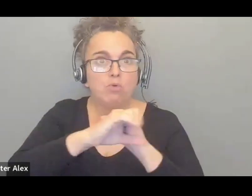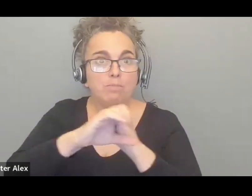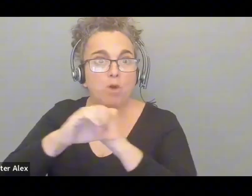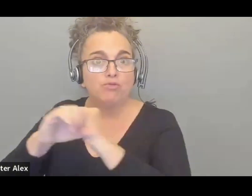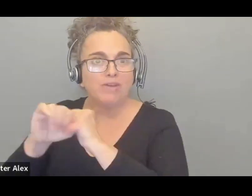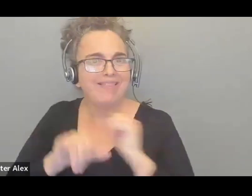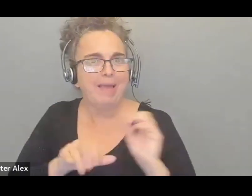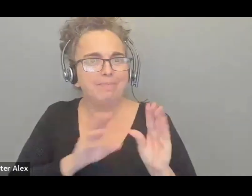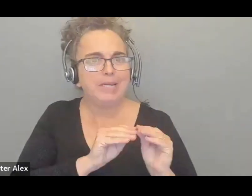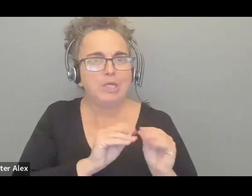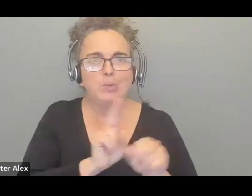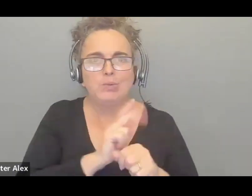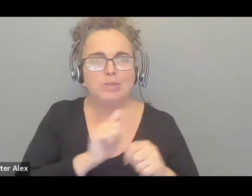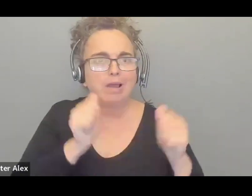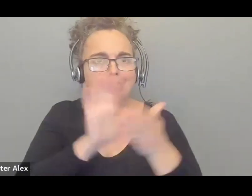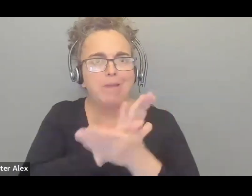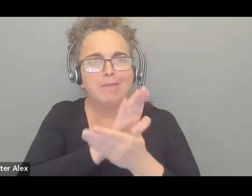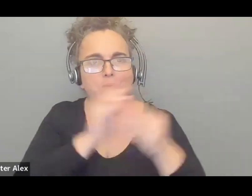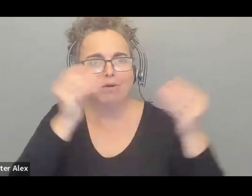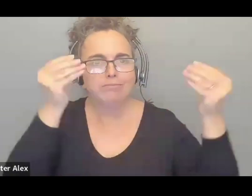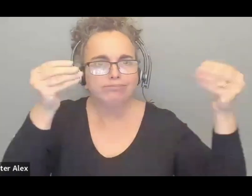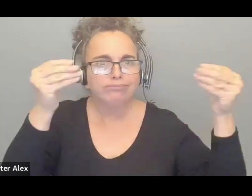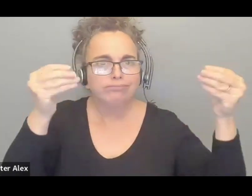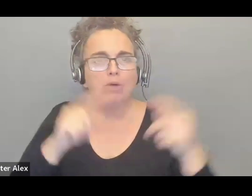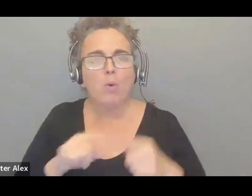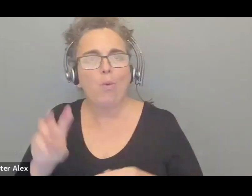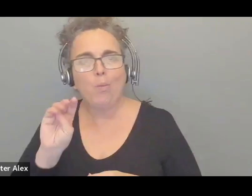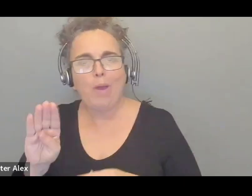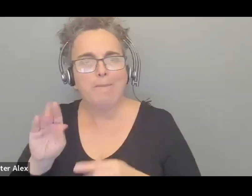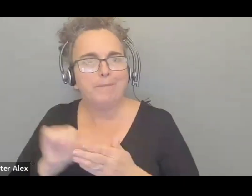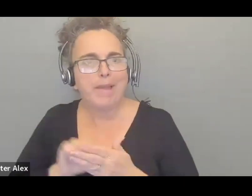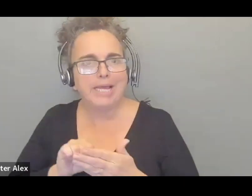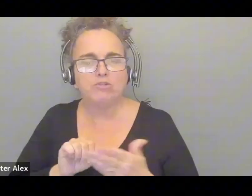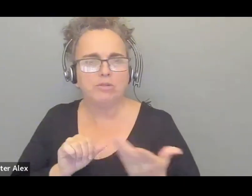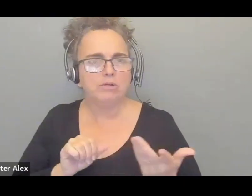with a flyer or on webpage. You wanna make sure that flyer